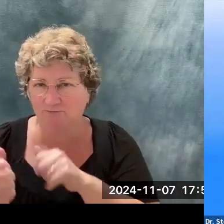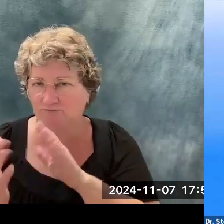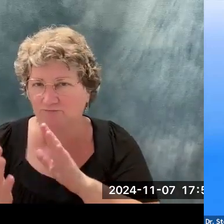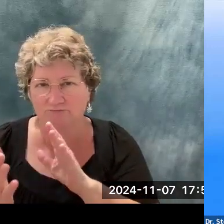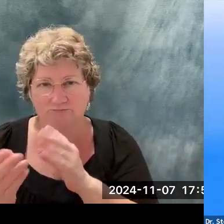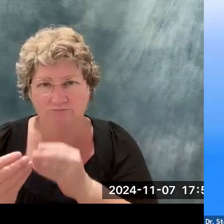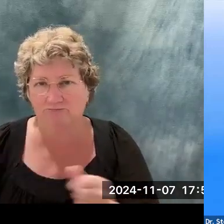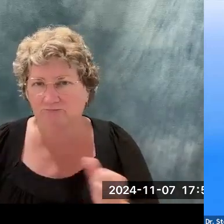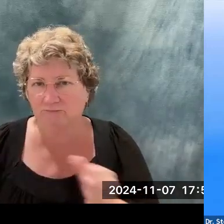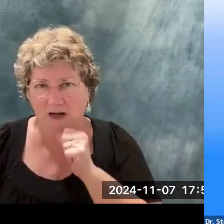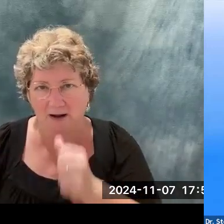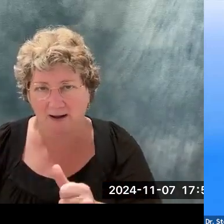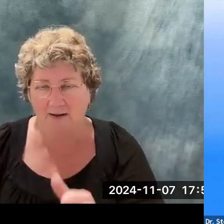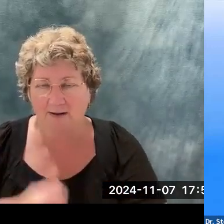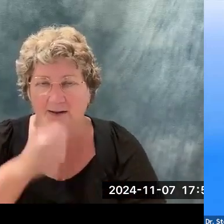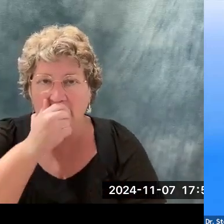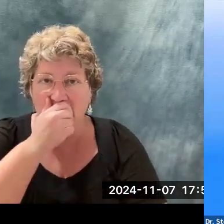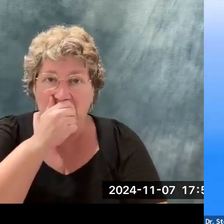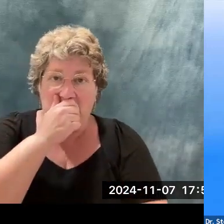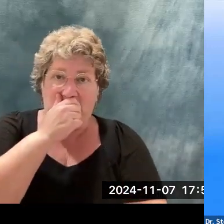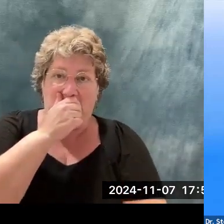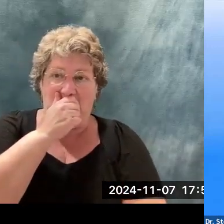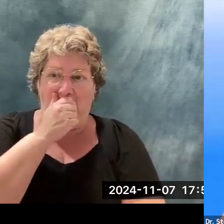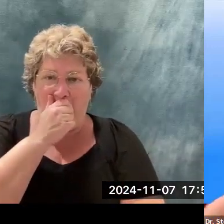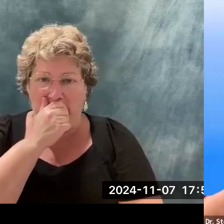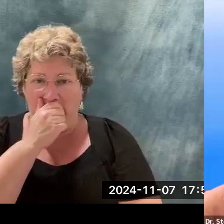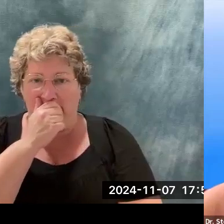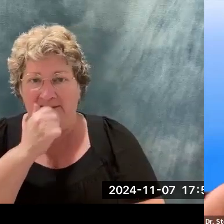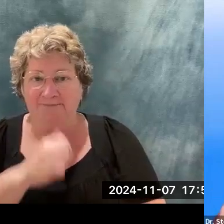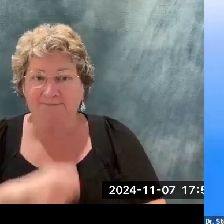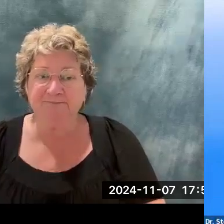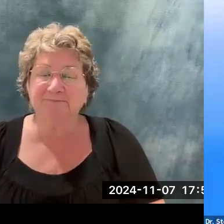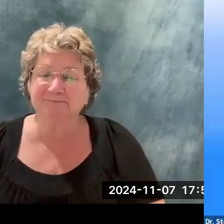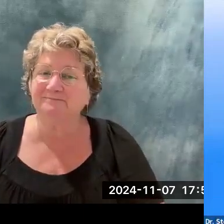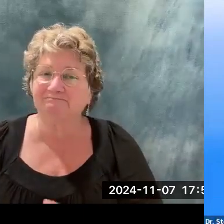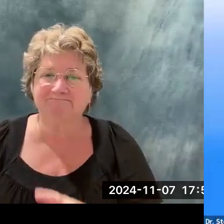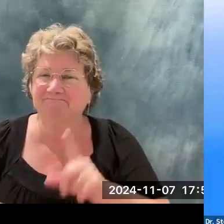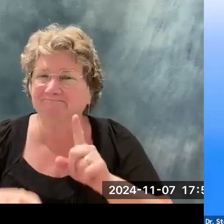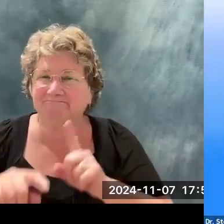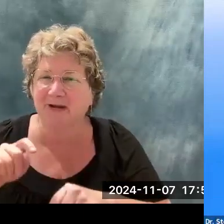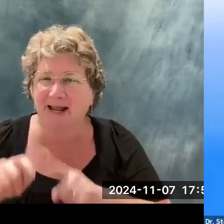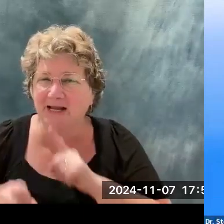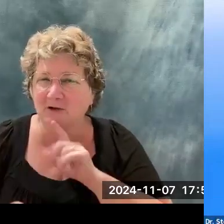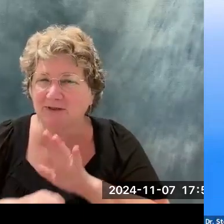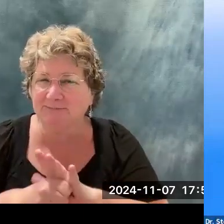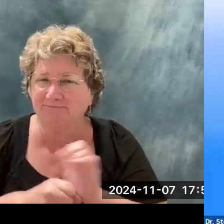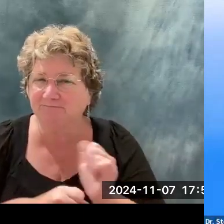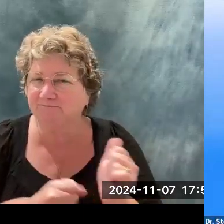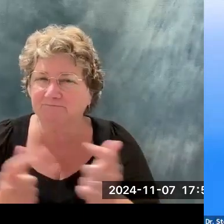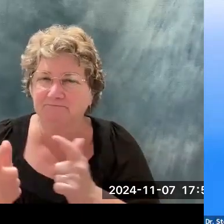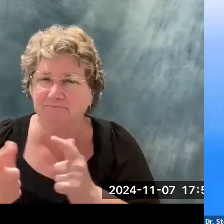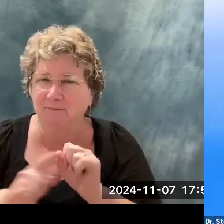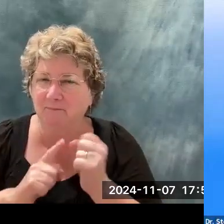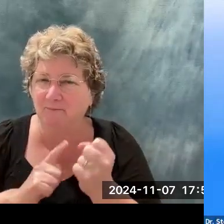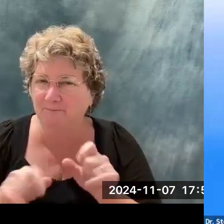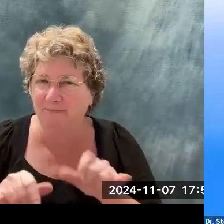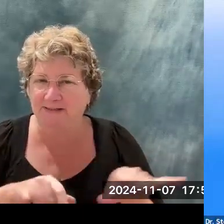I can't guarantee that every situation is going to be the same, but in that moment, what they're going to try to do is deescalate